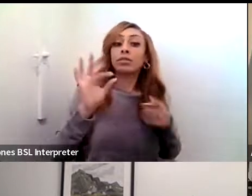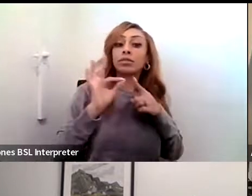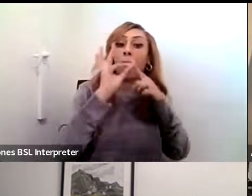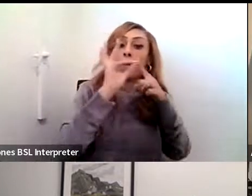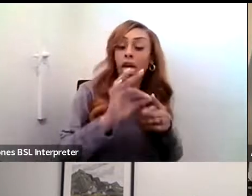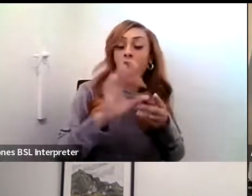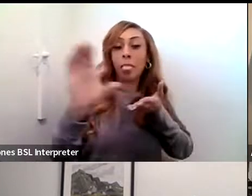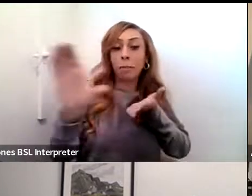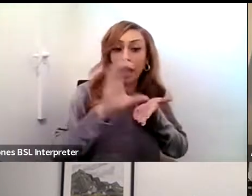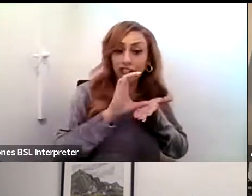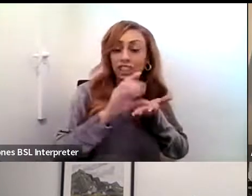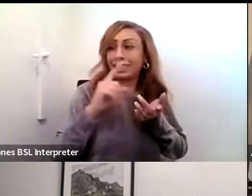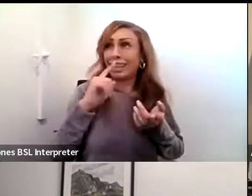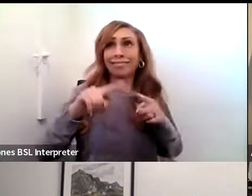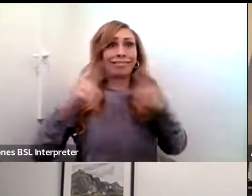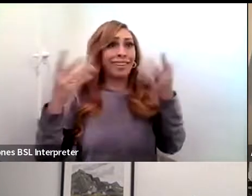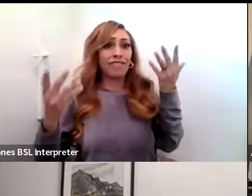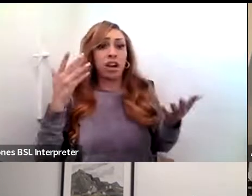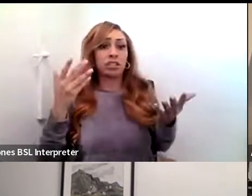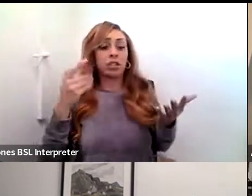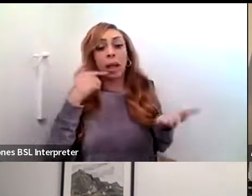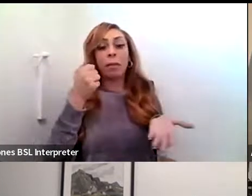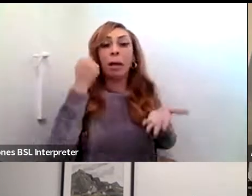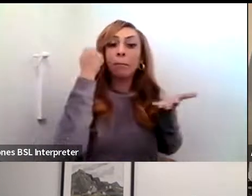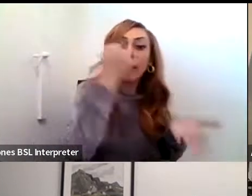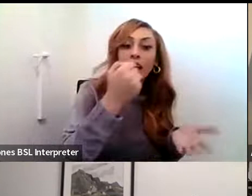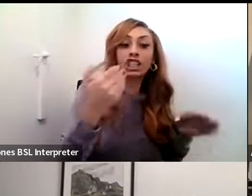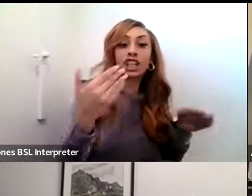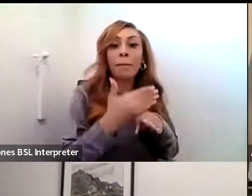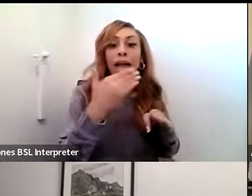you might budget a certain amount for making your work accessible,